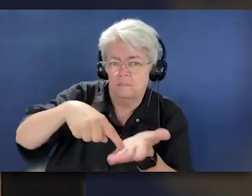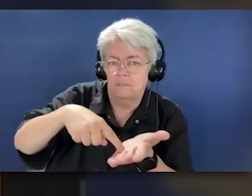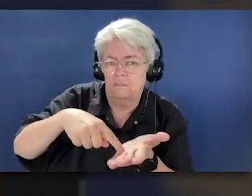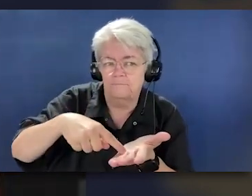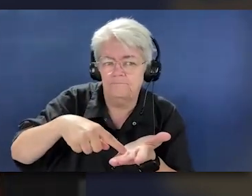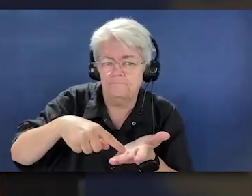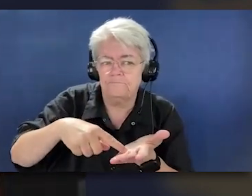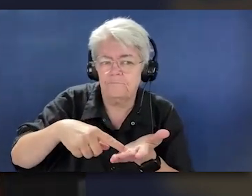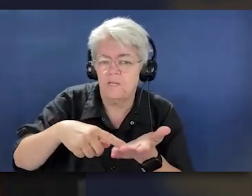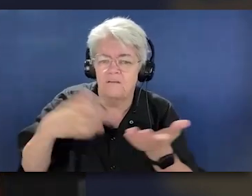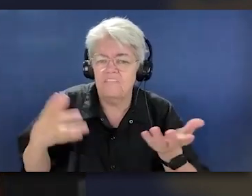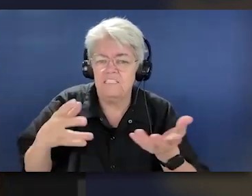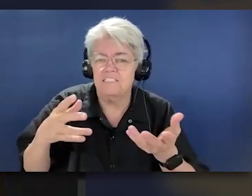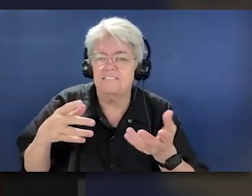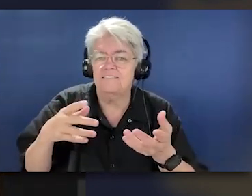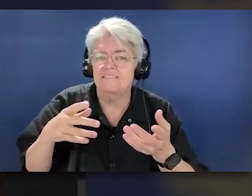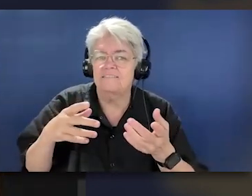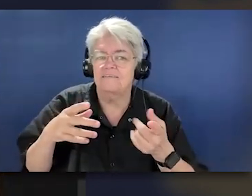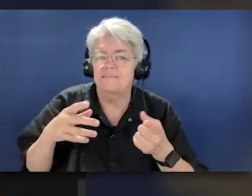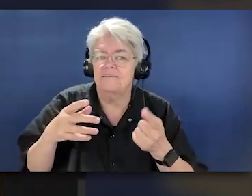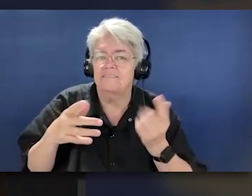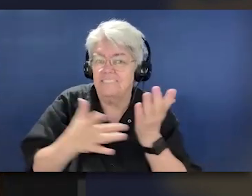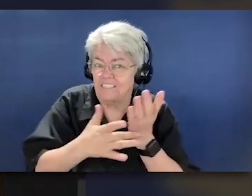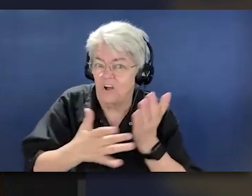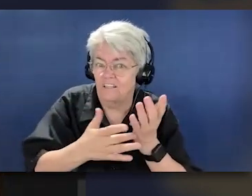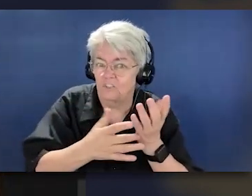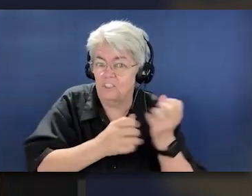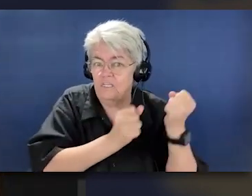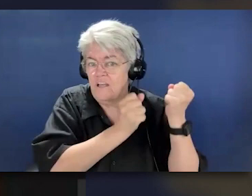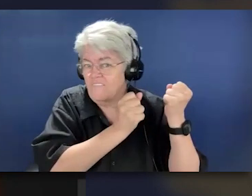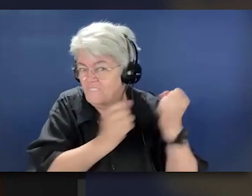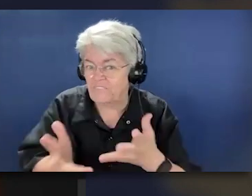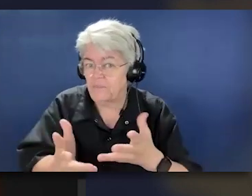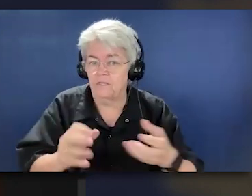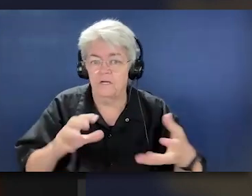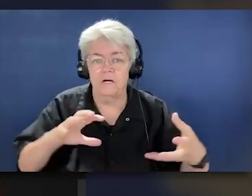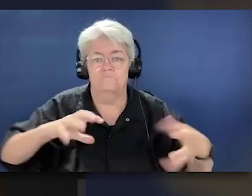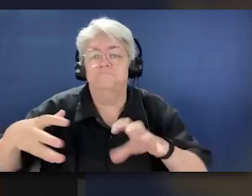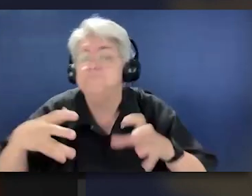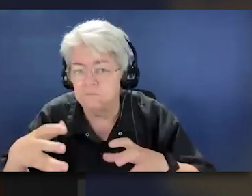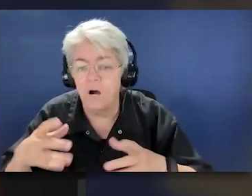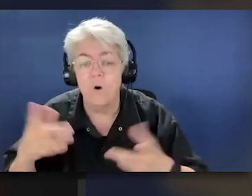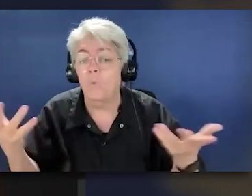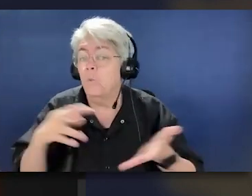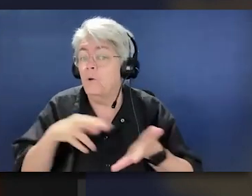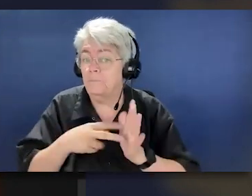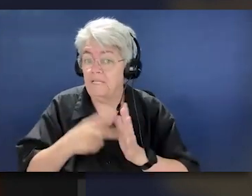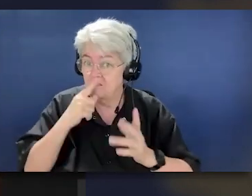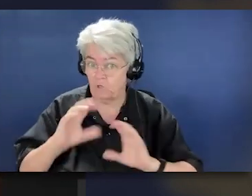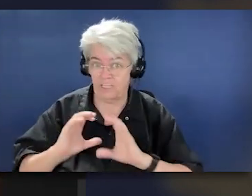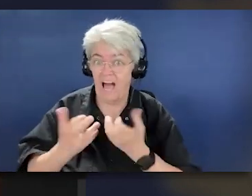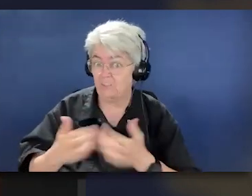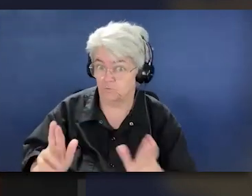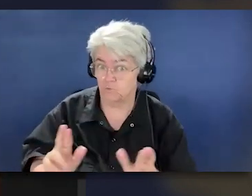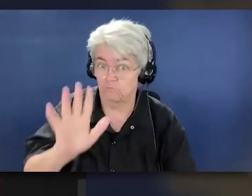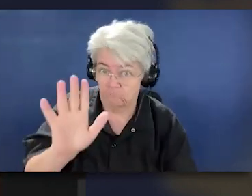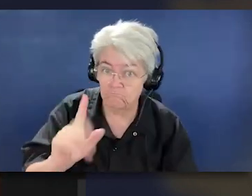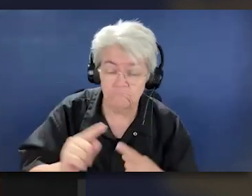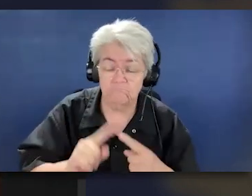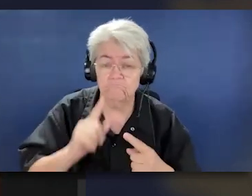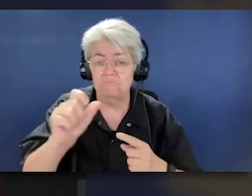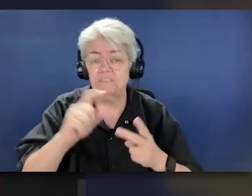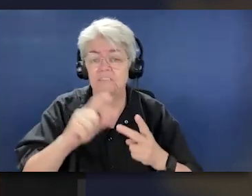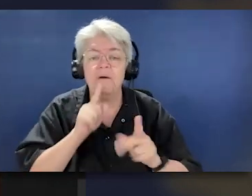this disruption of generative AI might mean for us, not just in our classrooms but as a sector,